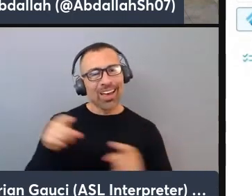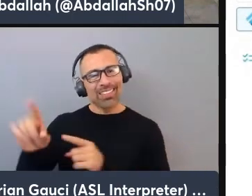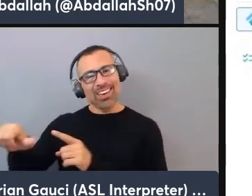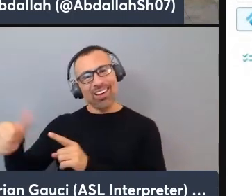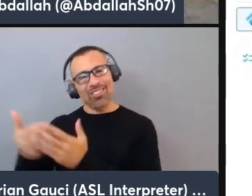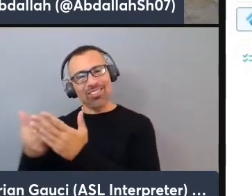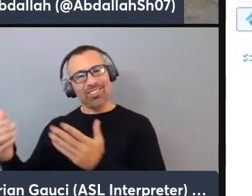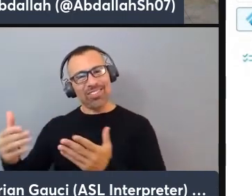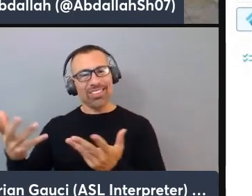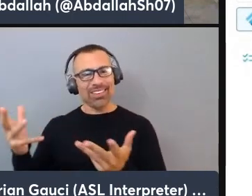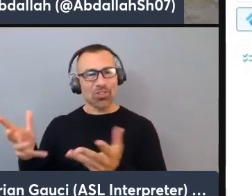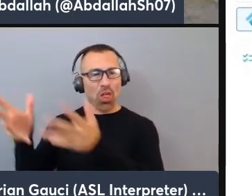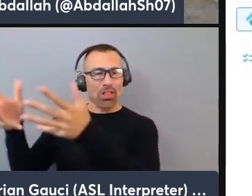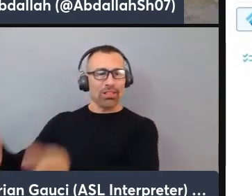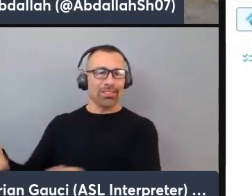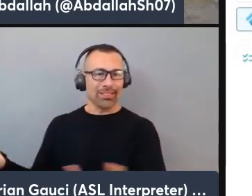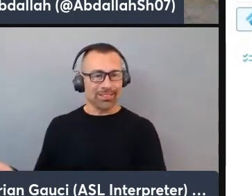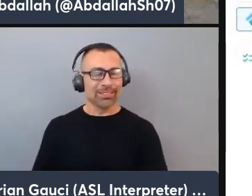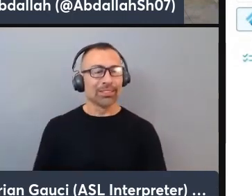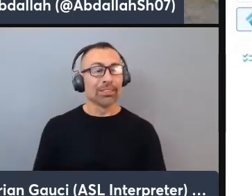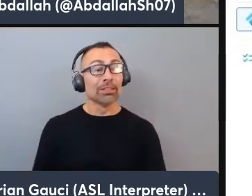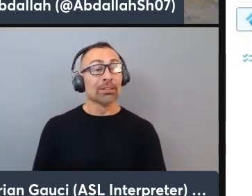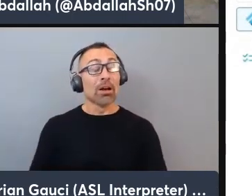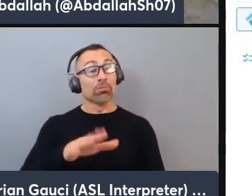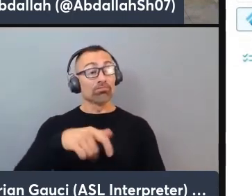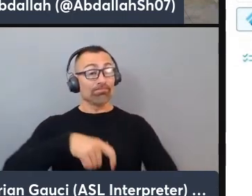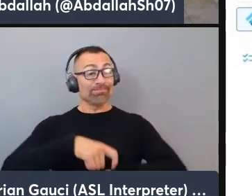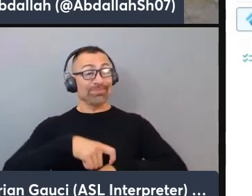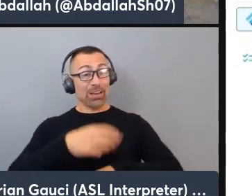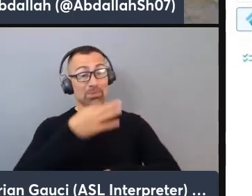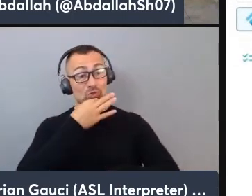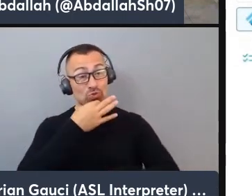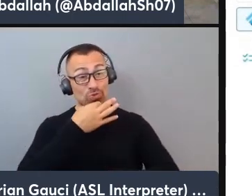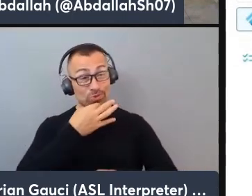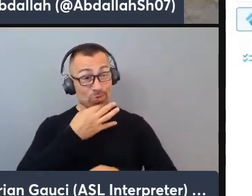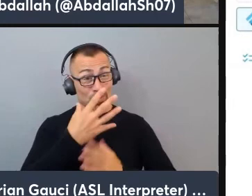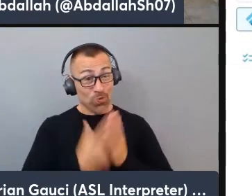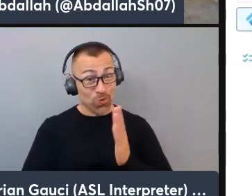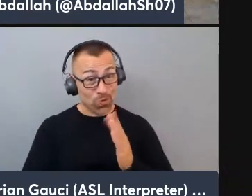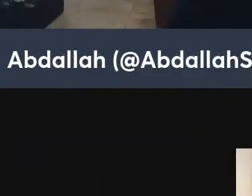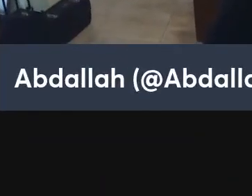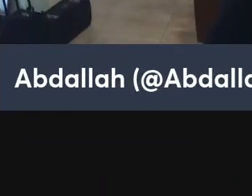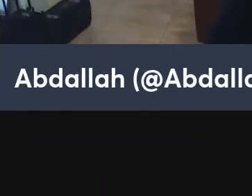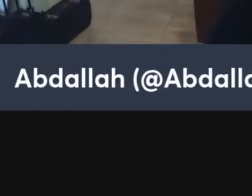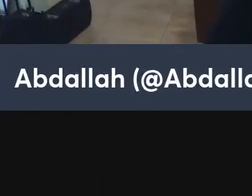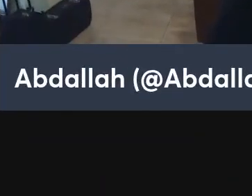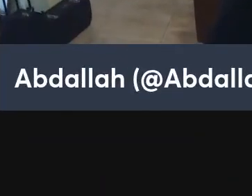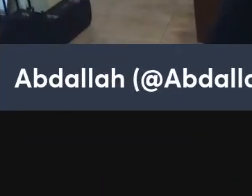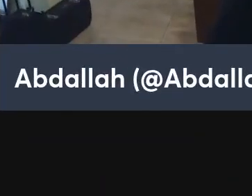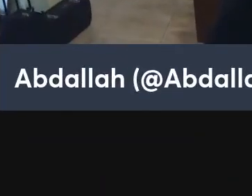but before I asked you kind of some closing questions, I did wanna remind our folks joining us today